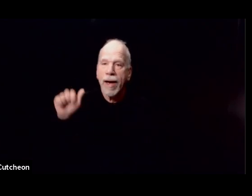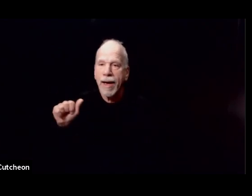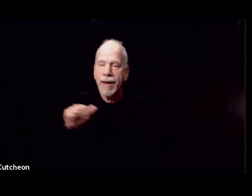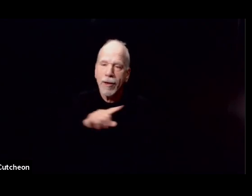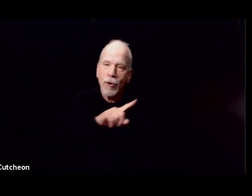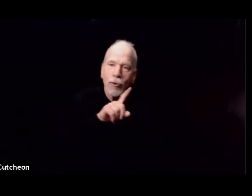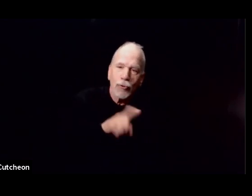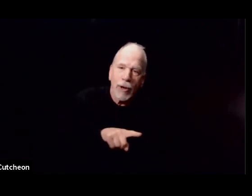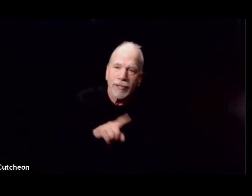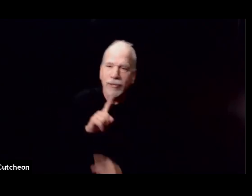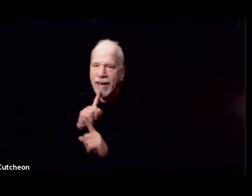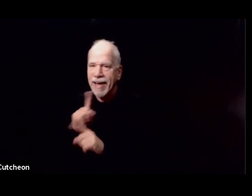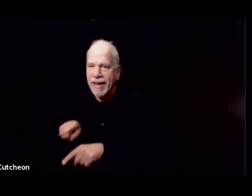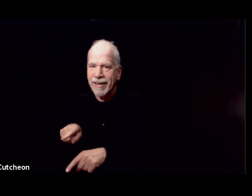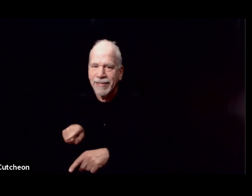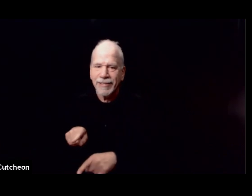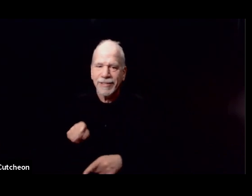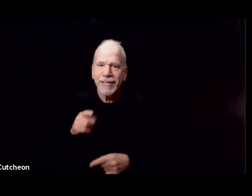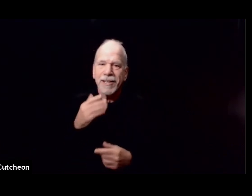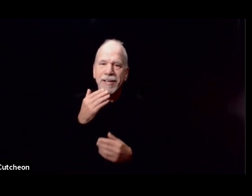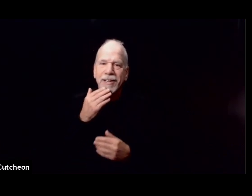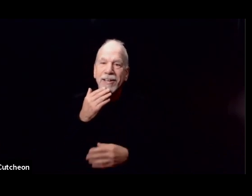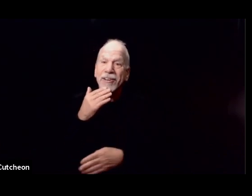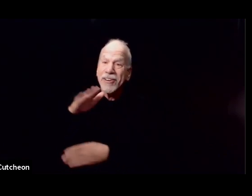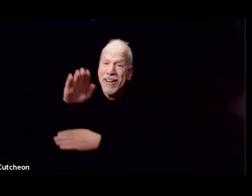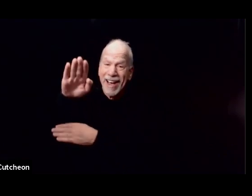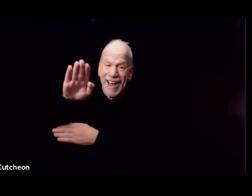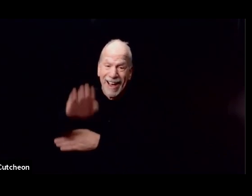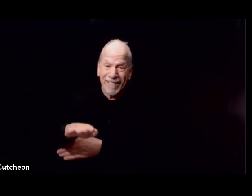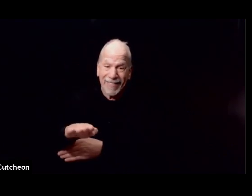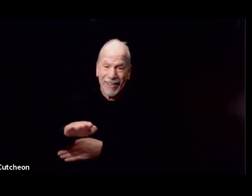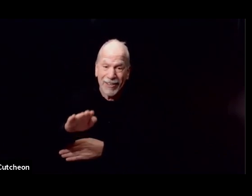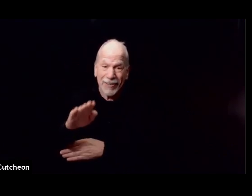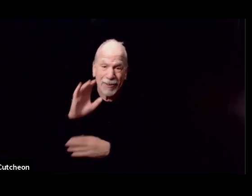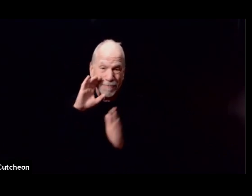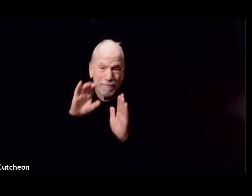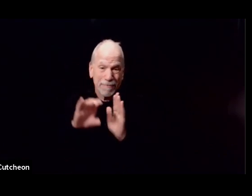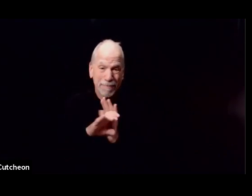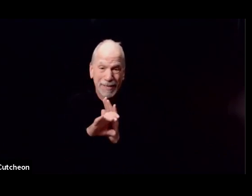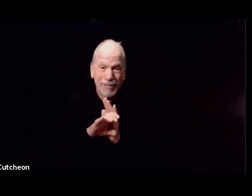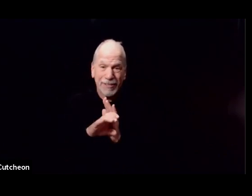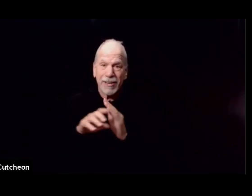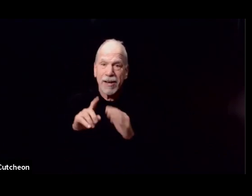at this different time today. We appreciate your flexibility. Around the world as of this